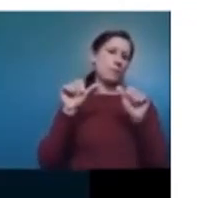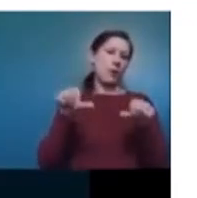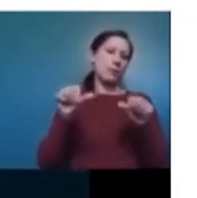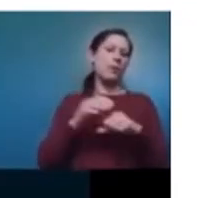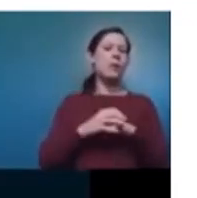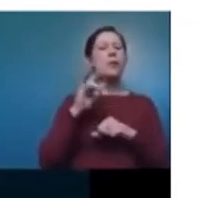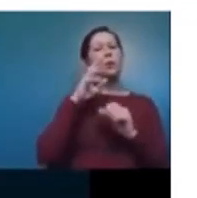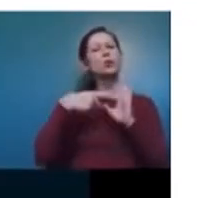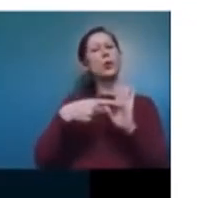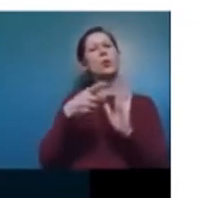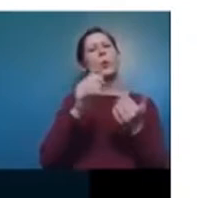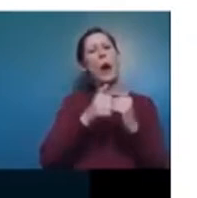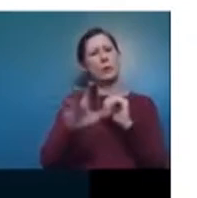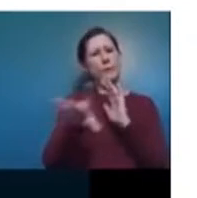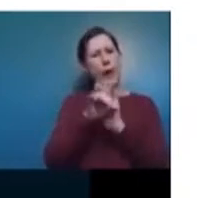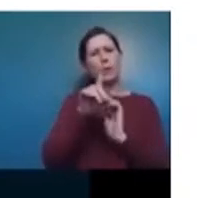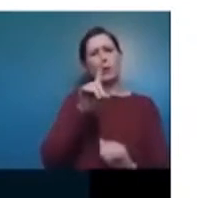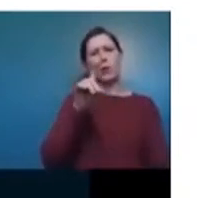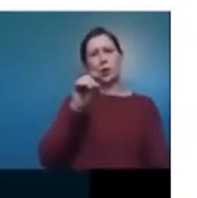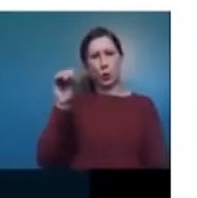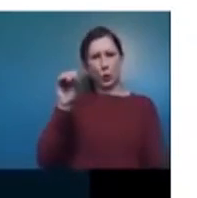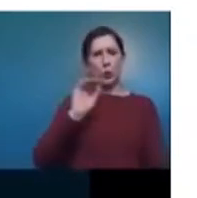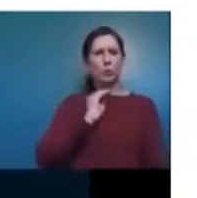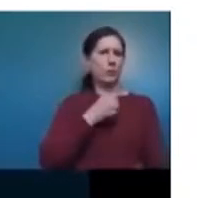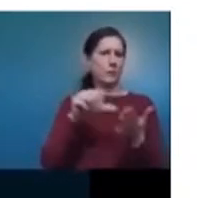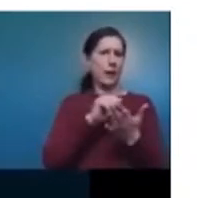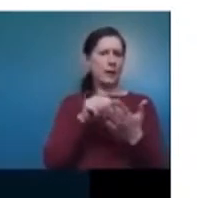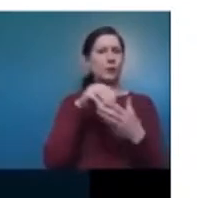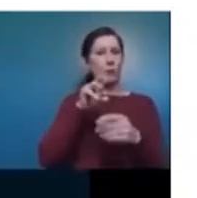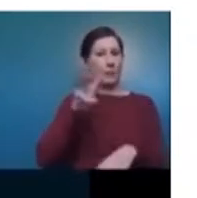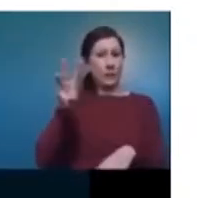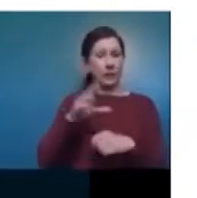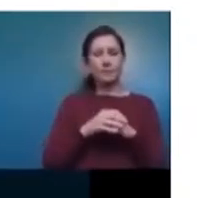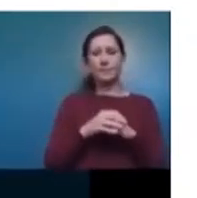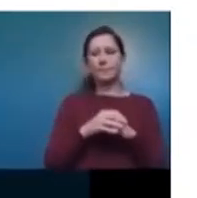I'll show you how to find the zooms page in our website in